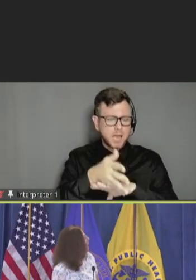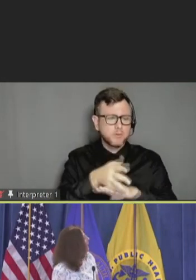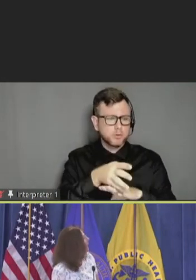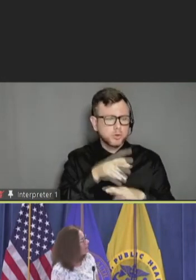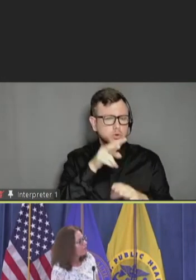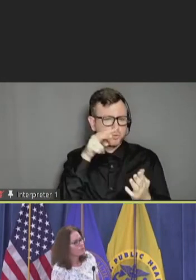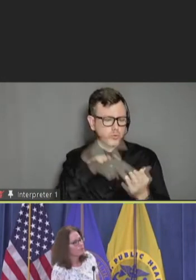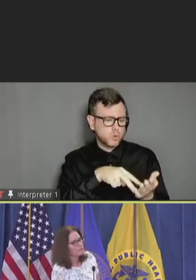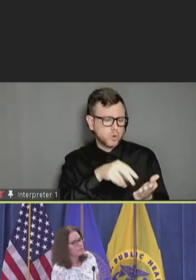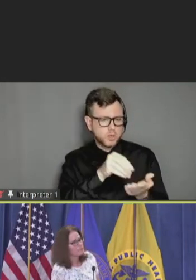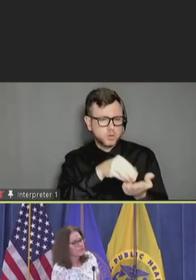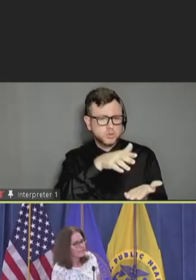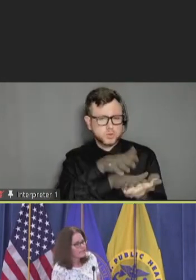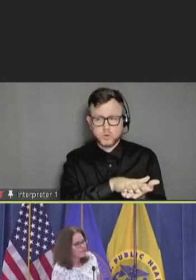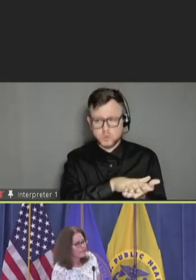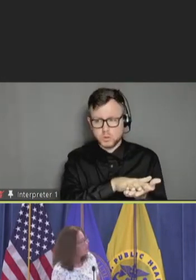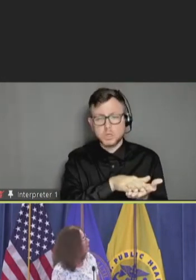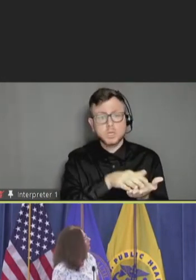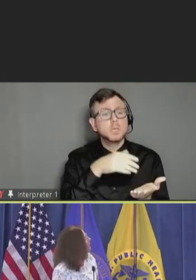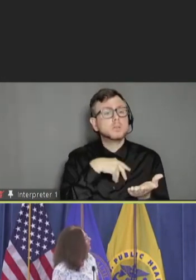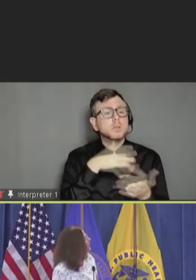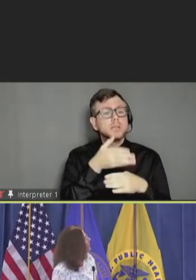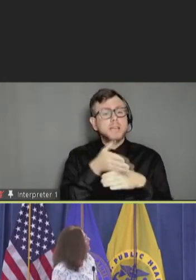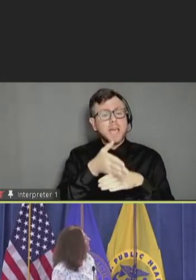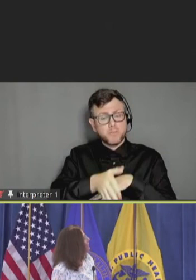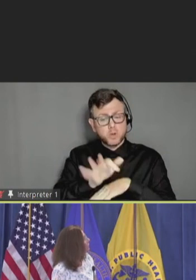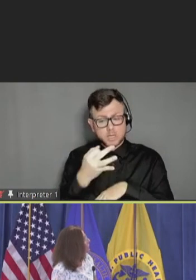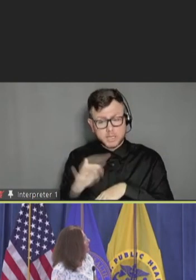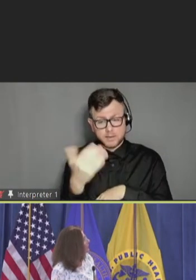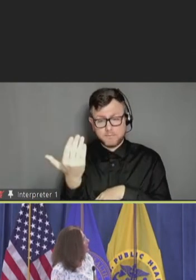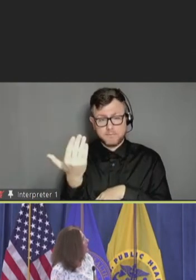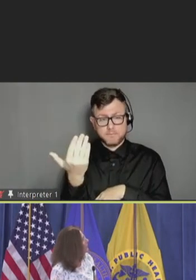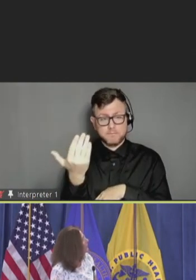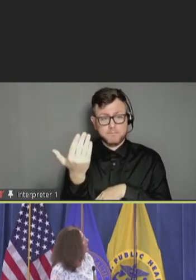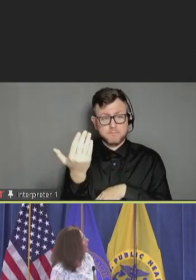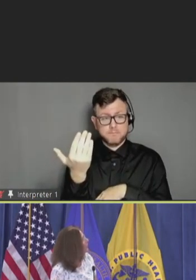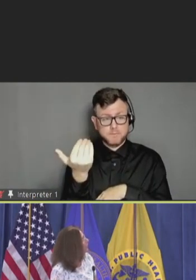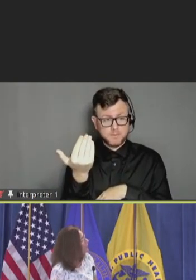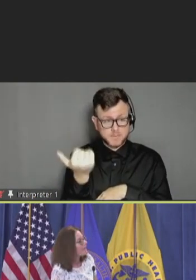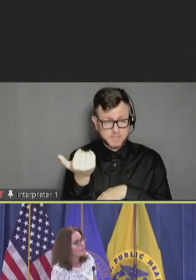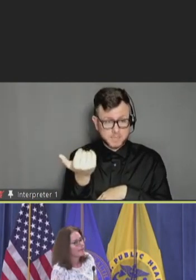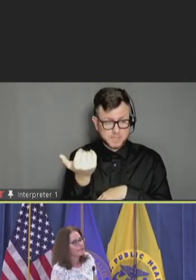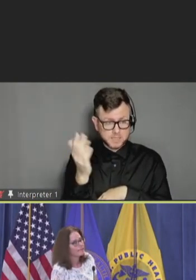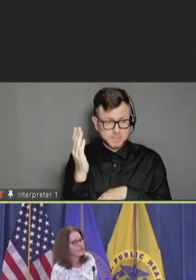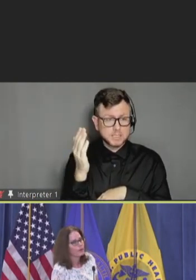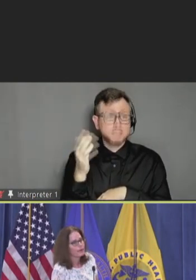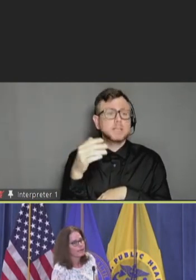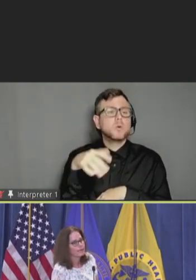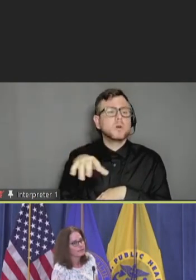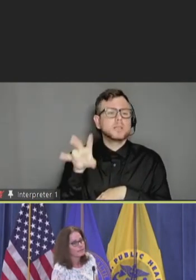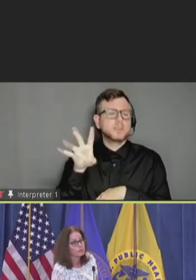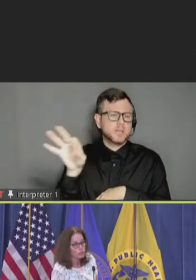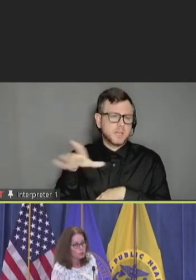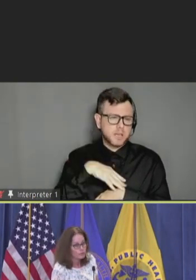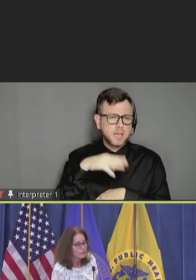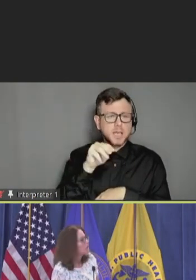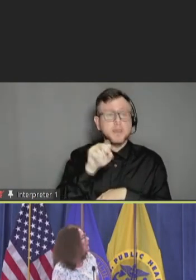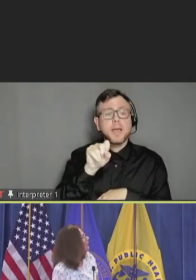And of those 19, 15, so 79 percent were confirmed MIS-C or MIS-C in children.